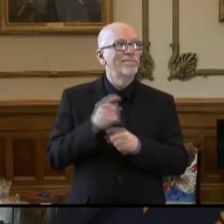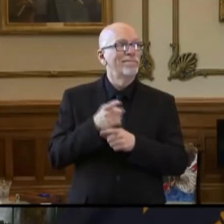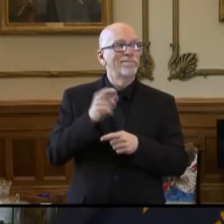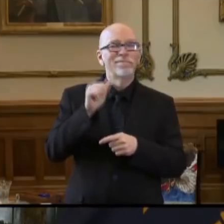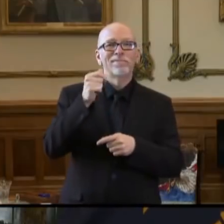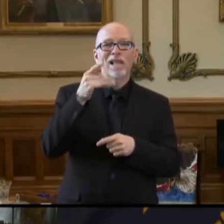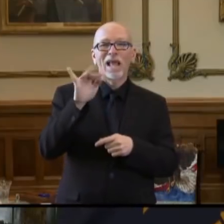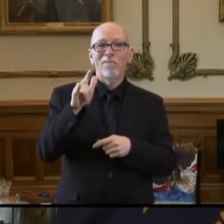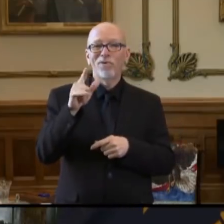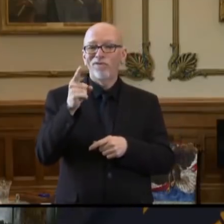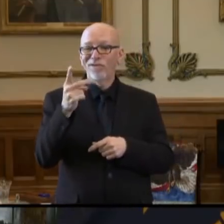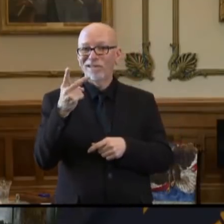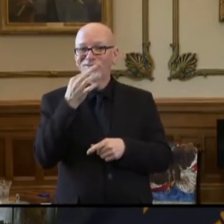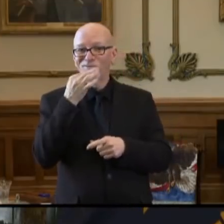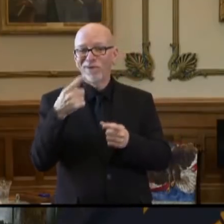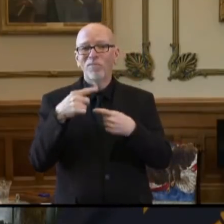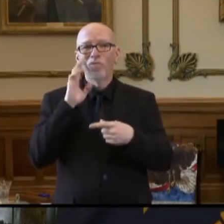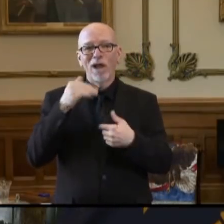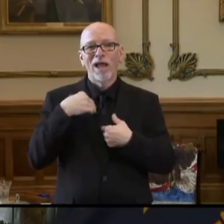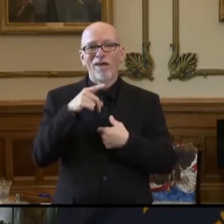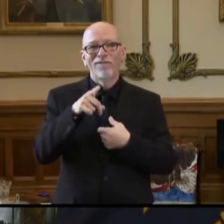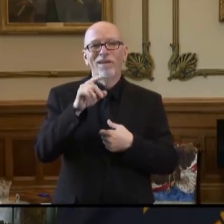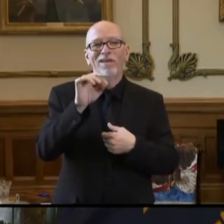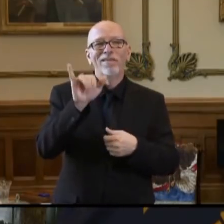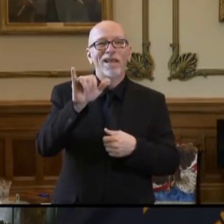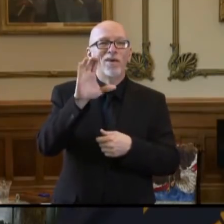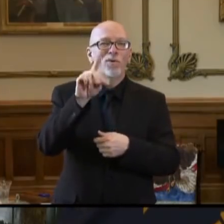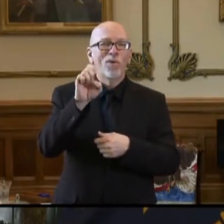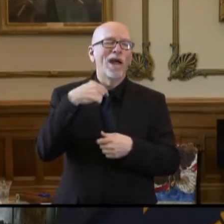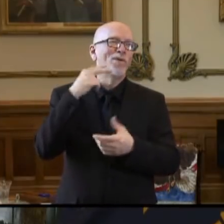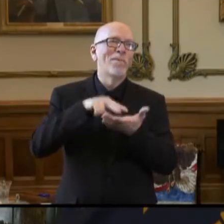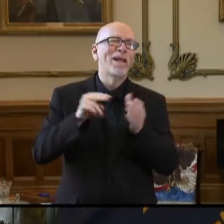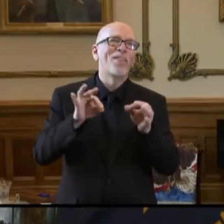THAT IS DEPENDENT I'M SORRY APRIL 2ND TO END FIRST IS